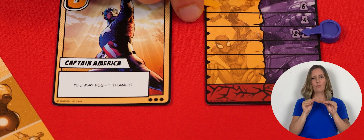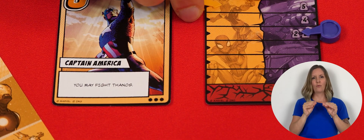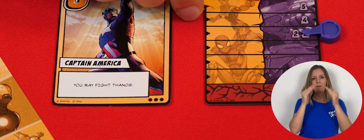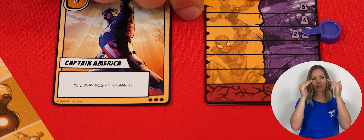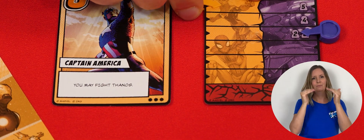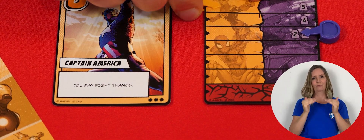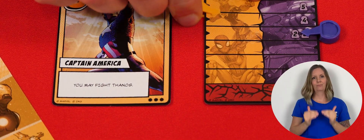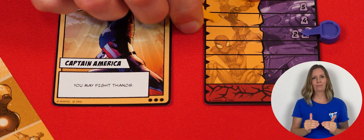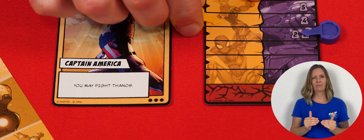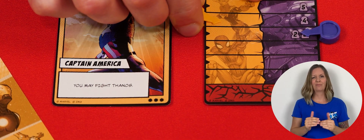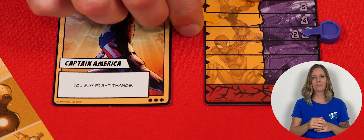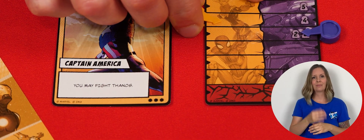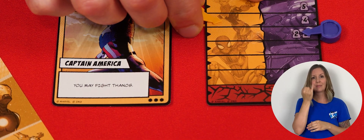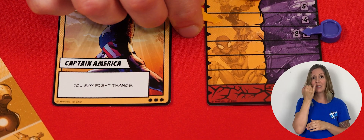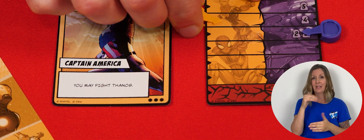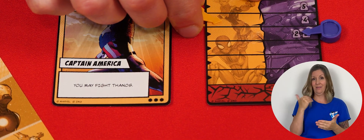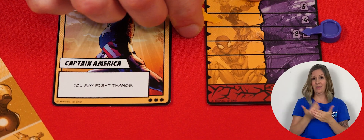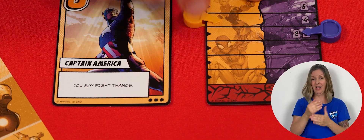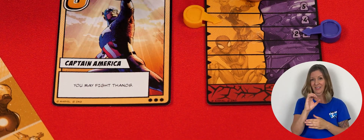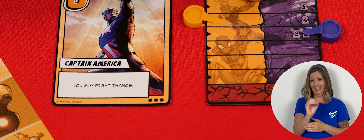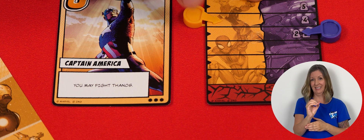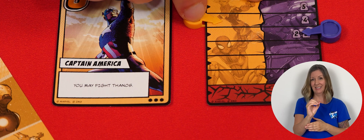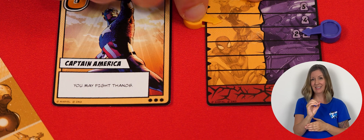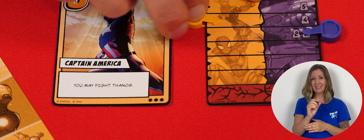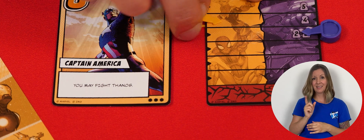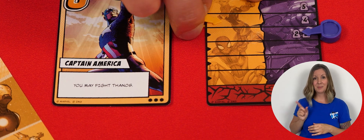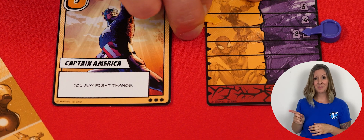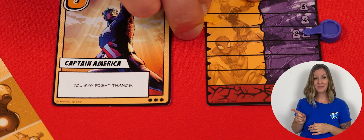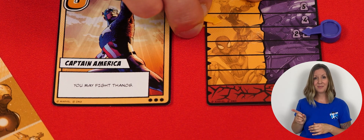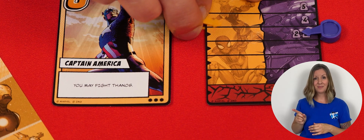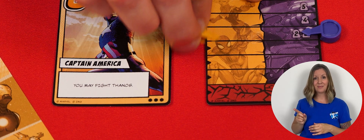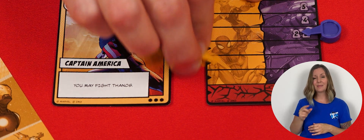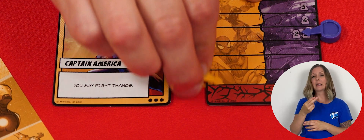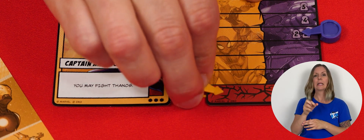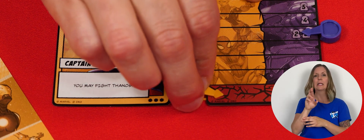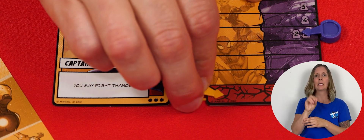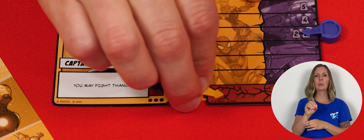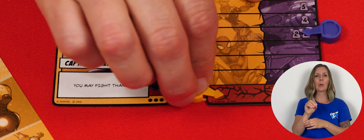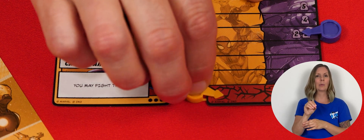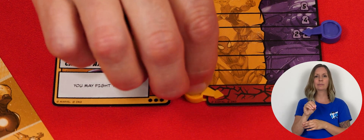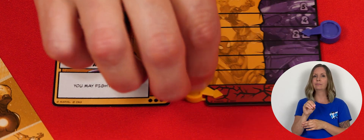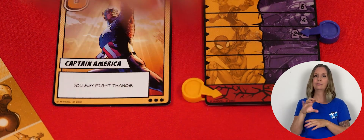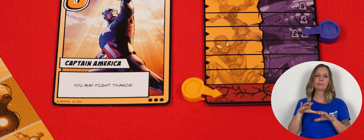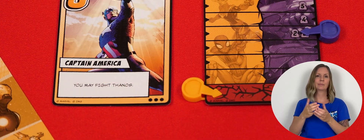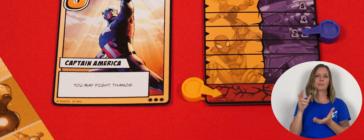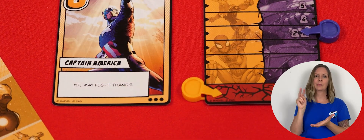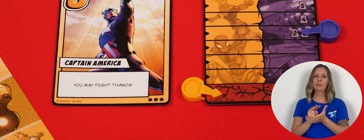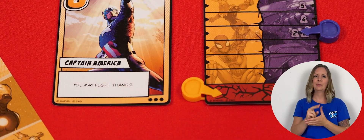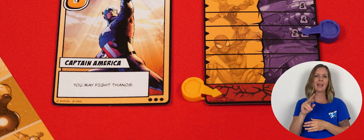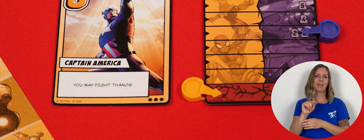their marker here, down 1 space. And if this is ever reduced to zero, the Heroes immediately